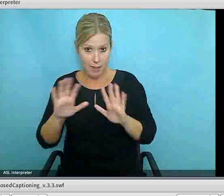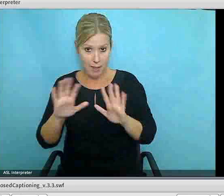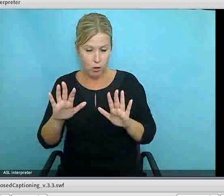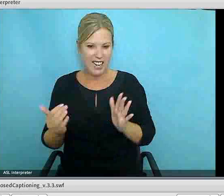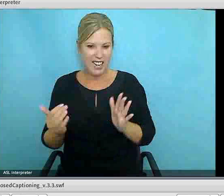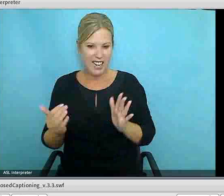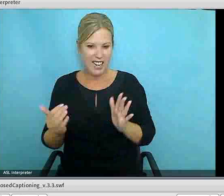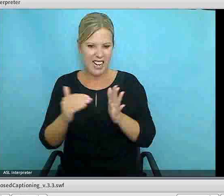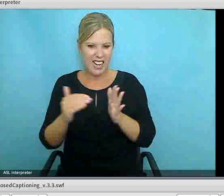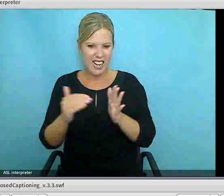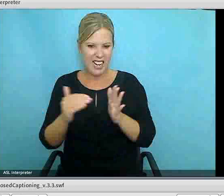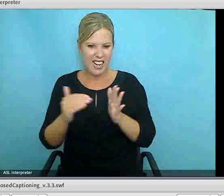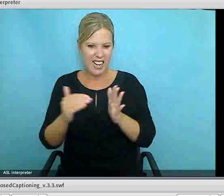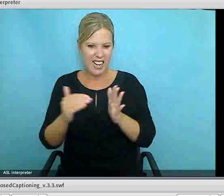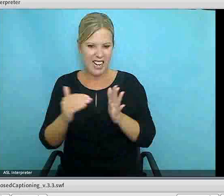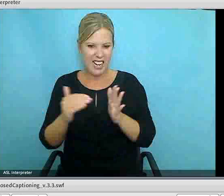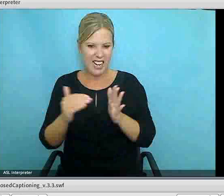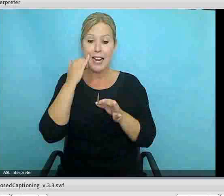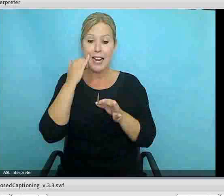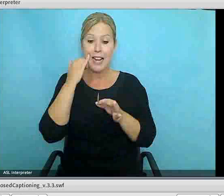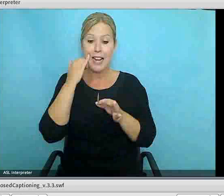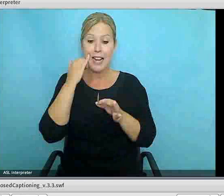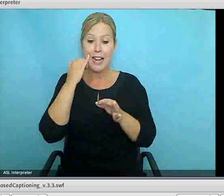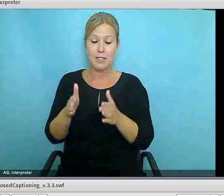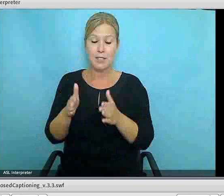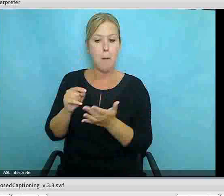to have to pay it in order to be MassHealth eligible.